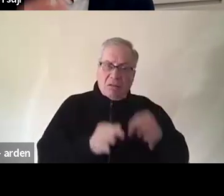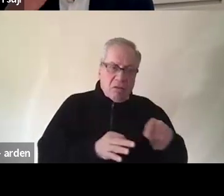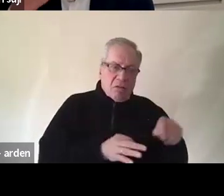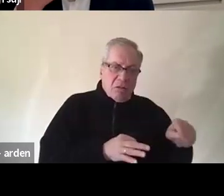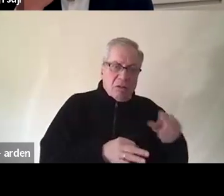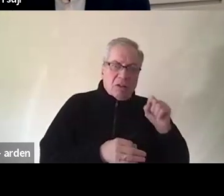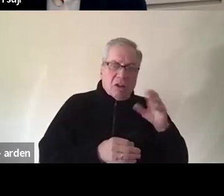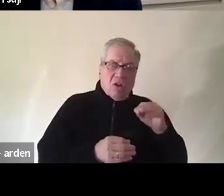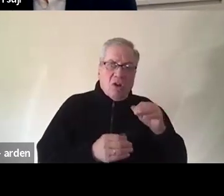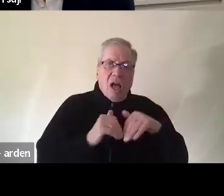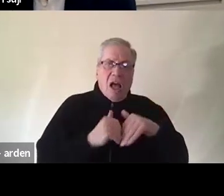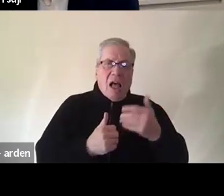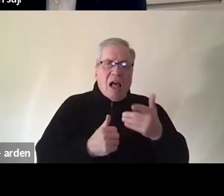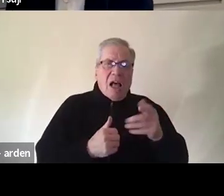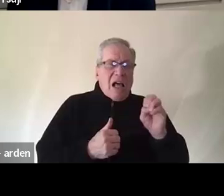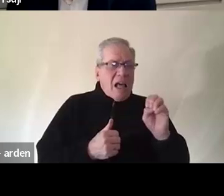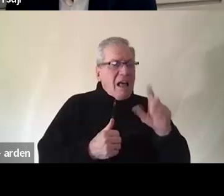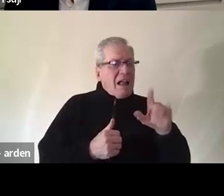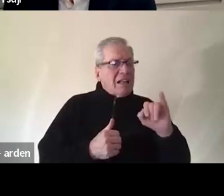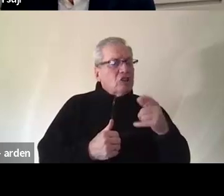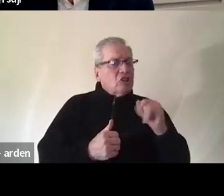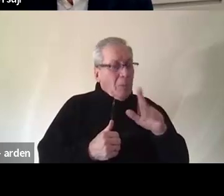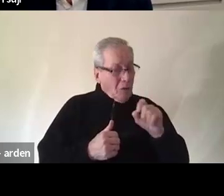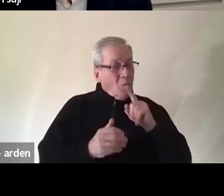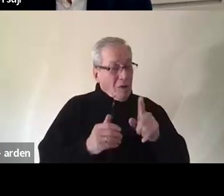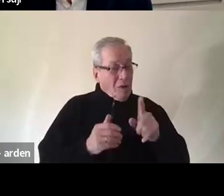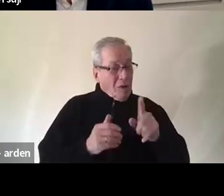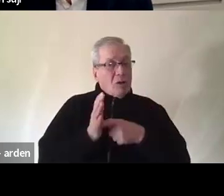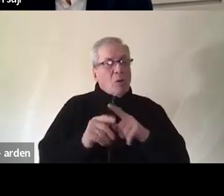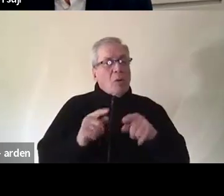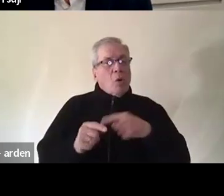And Pell grant eligible was a requirement, but we have a lot of wiggle room